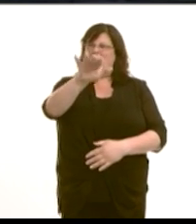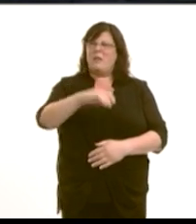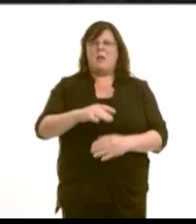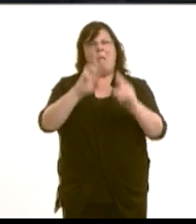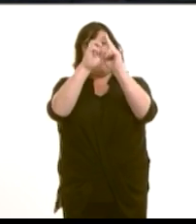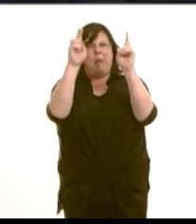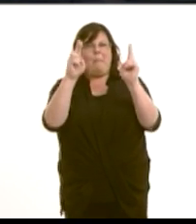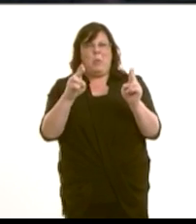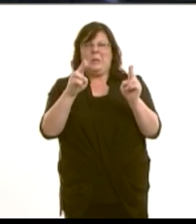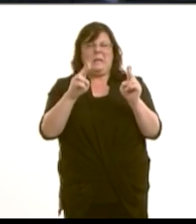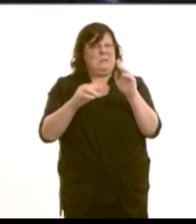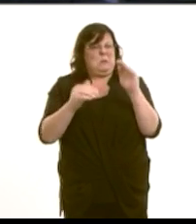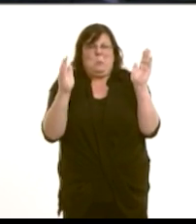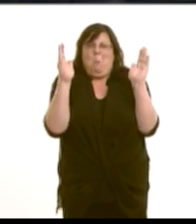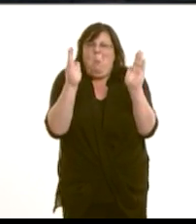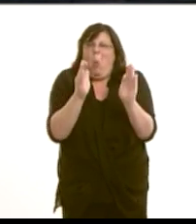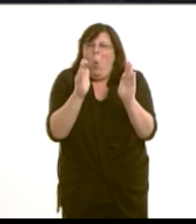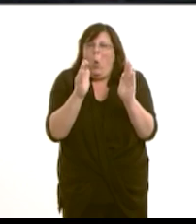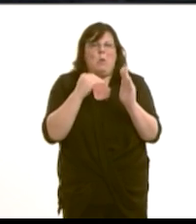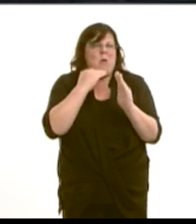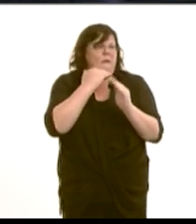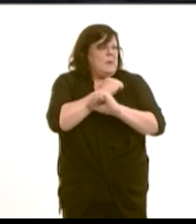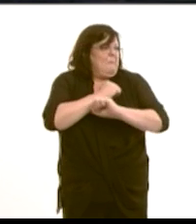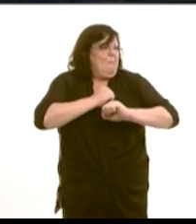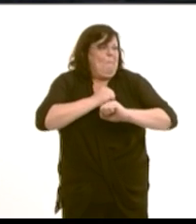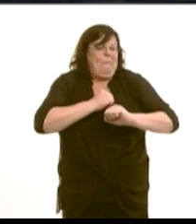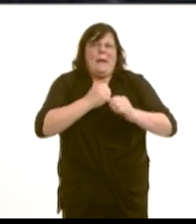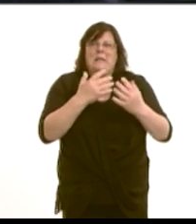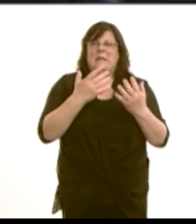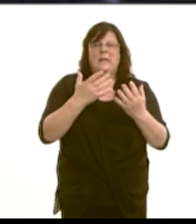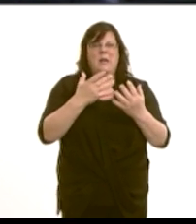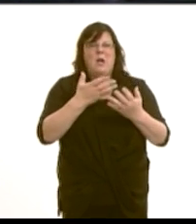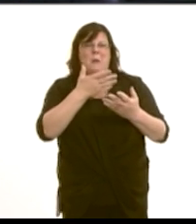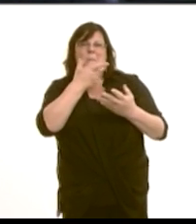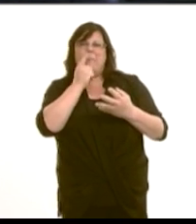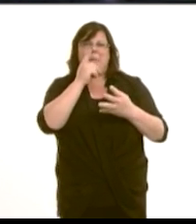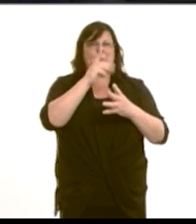building is completely inappropriateóthere isnít enough space, patient confidentiality